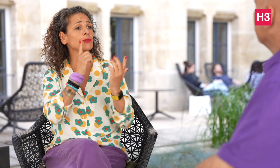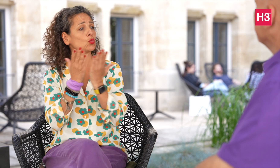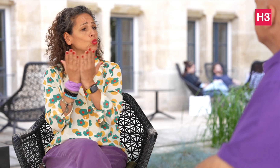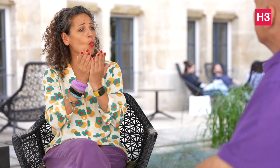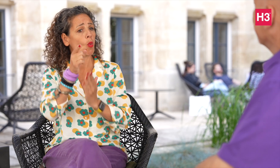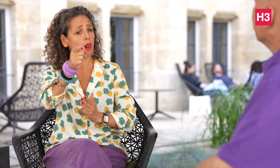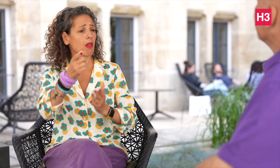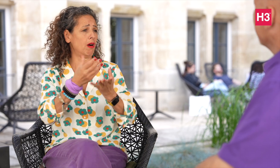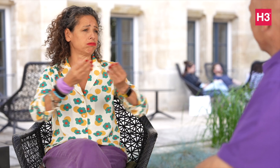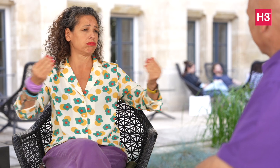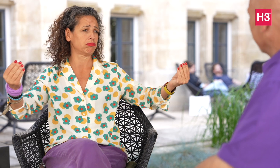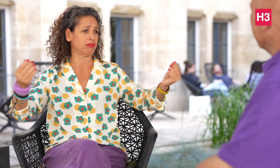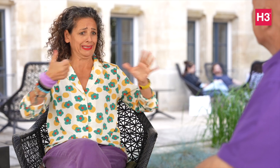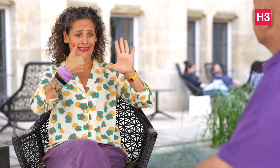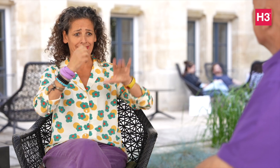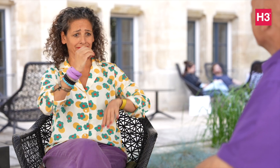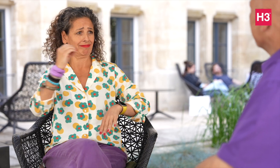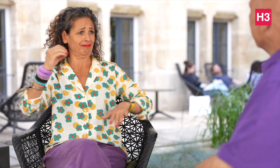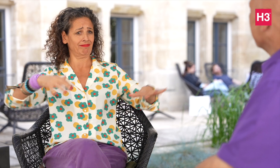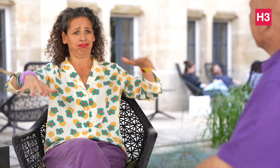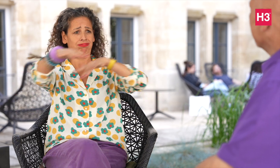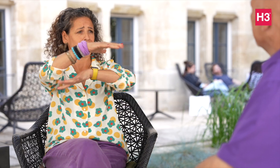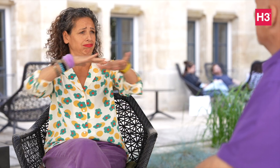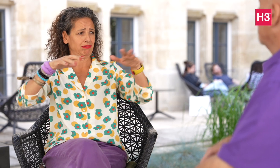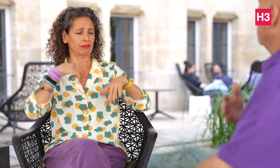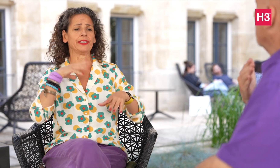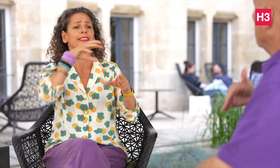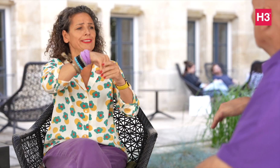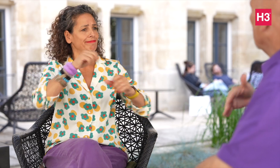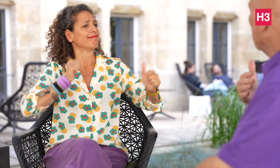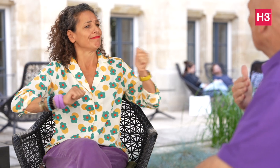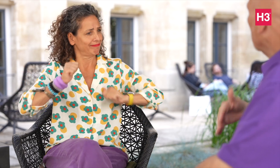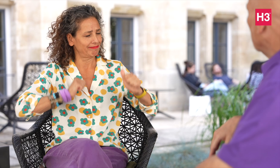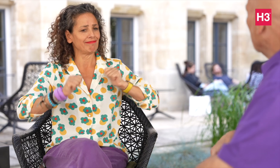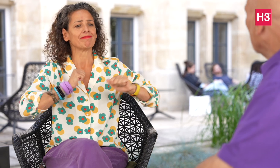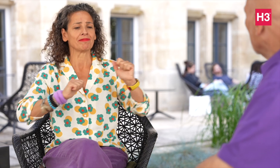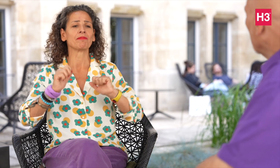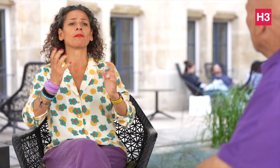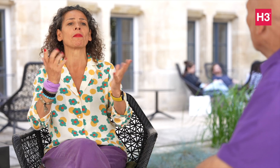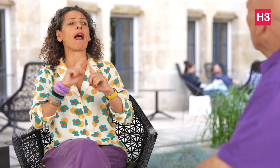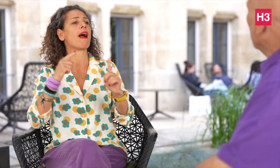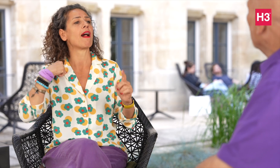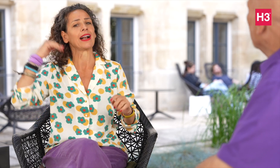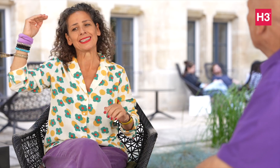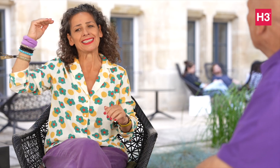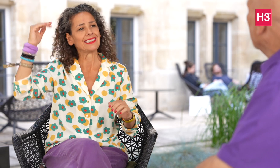At school, I joined a theater group but found it challenging due to my small stature.